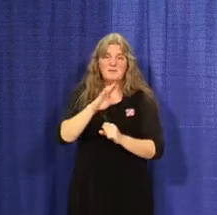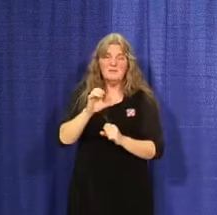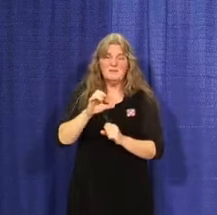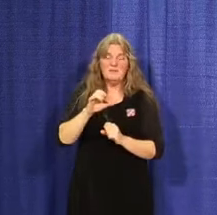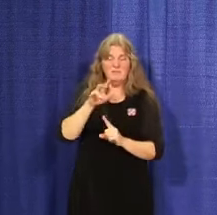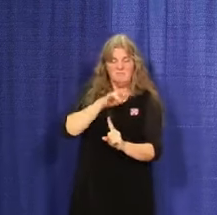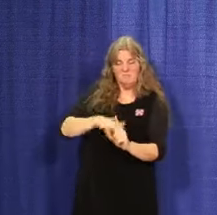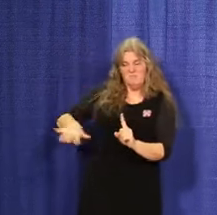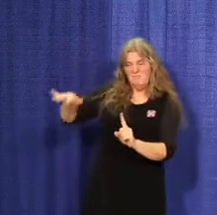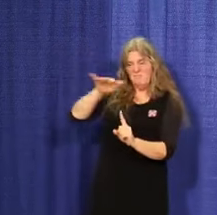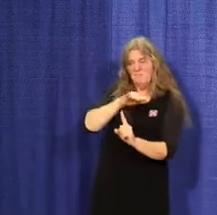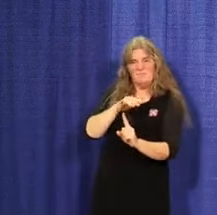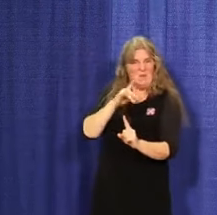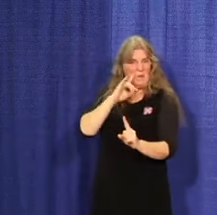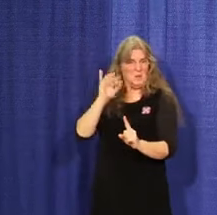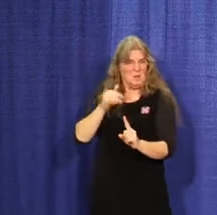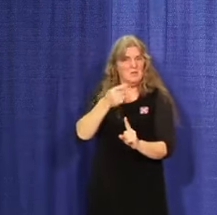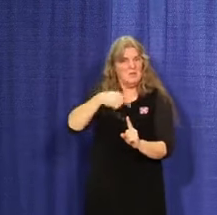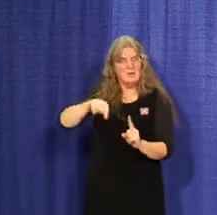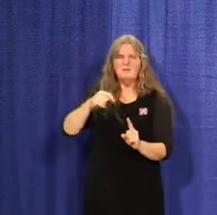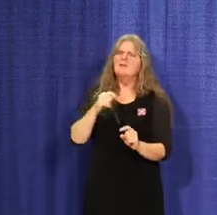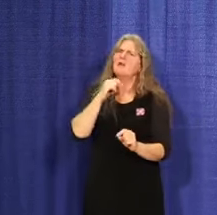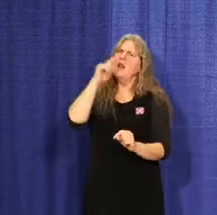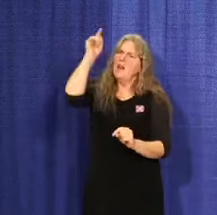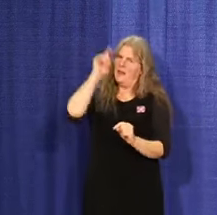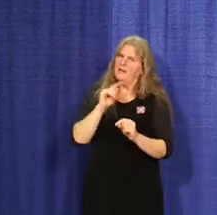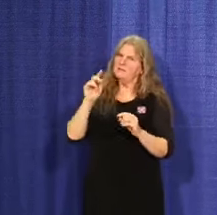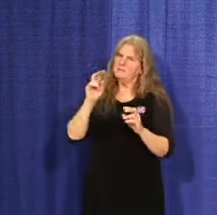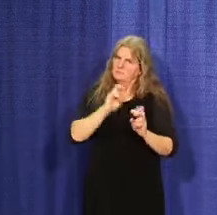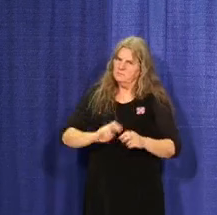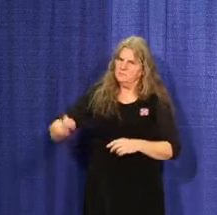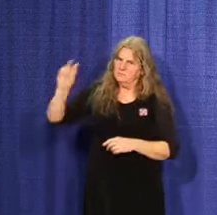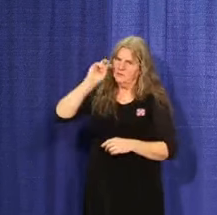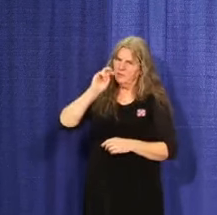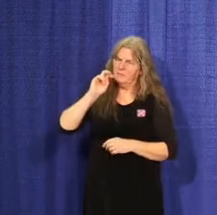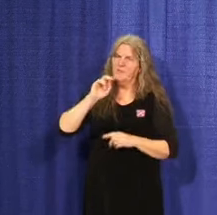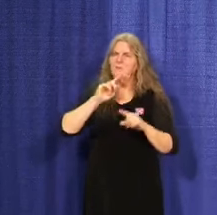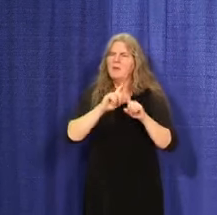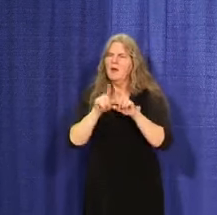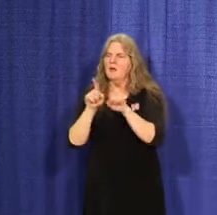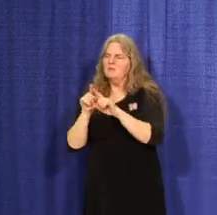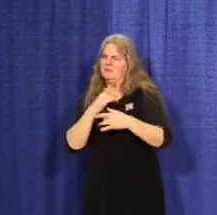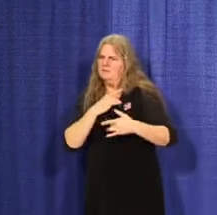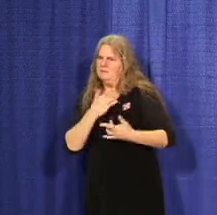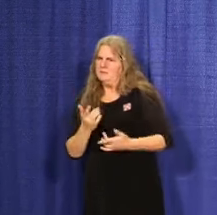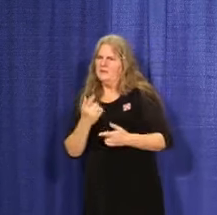travelling a whole lot but when they do, they are mostly doing the right thing.